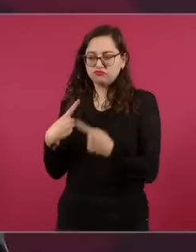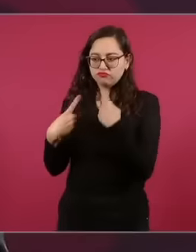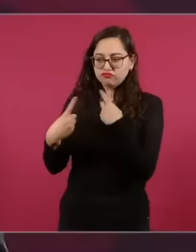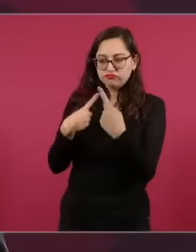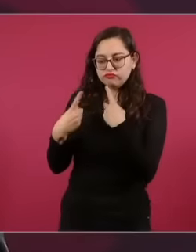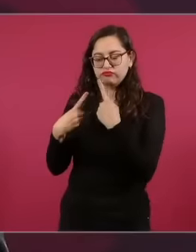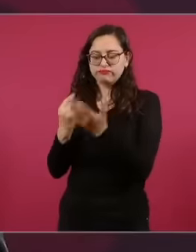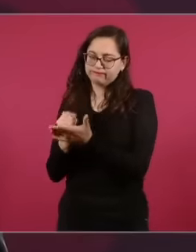the